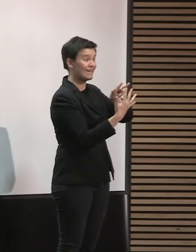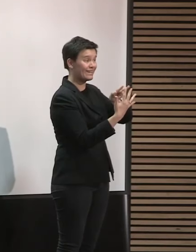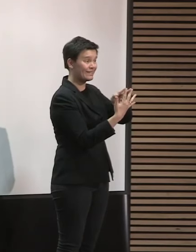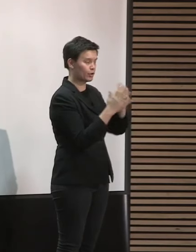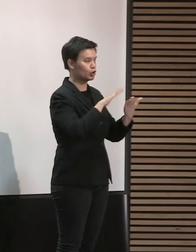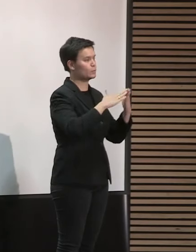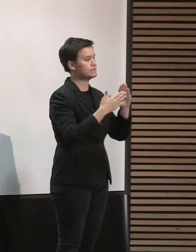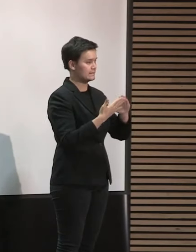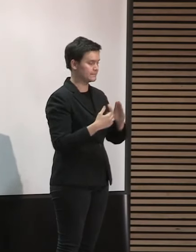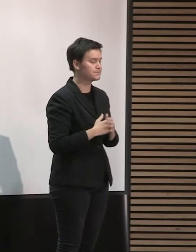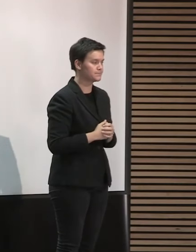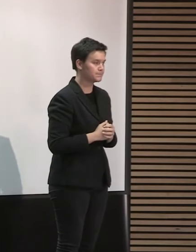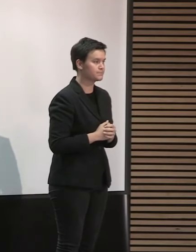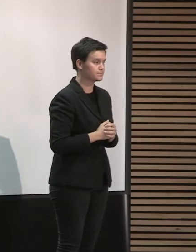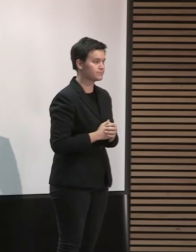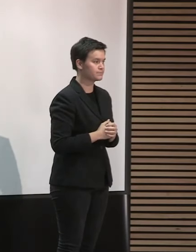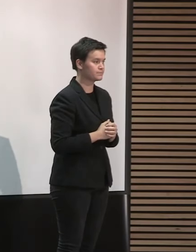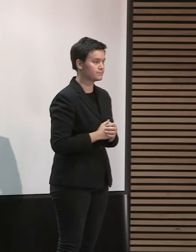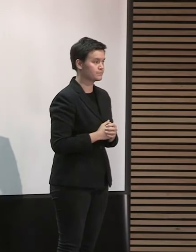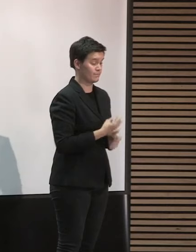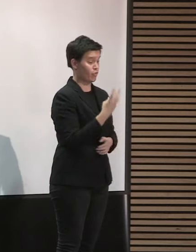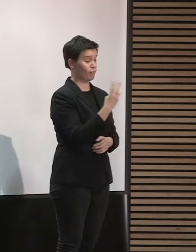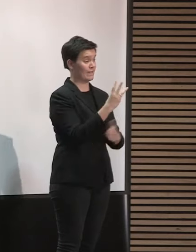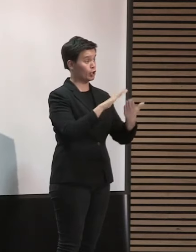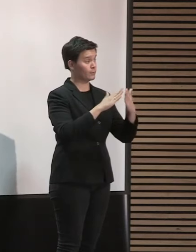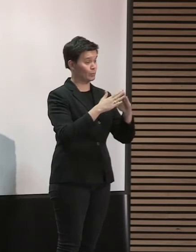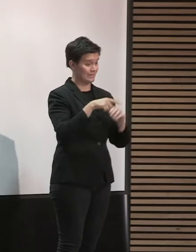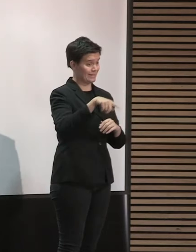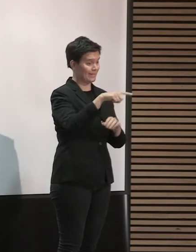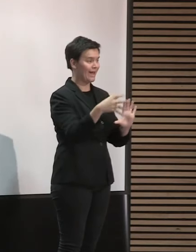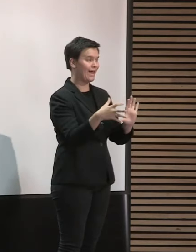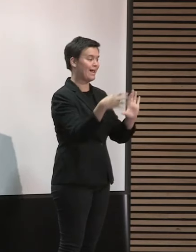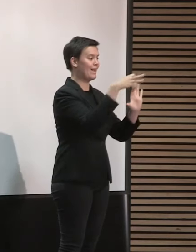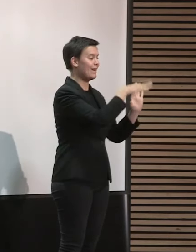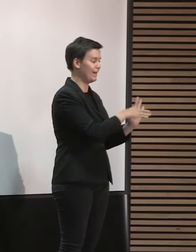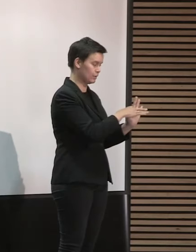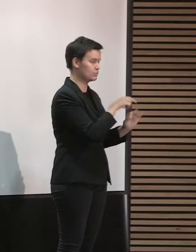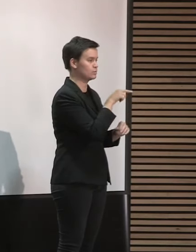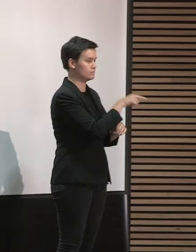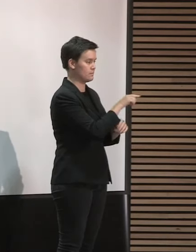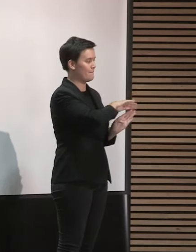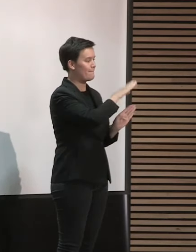wider community as well, particularly focused on three target groups - those with